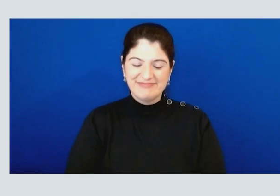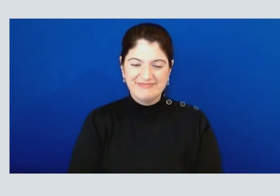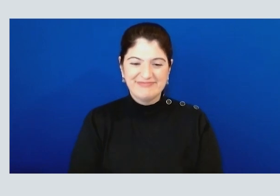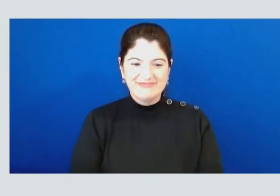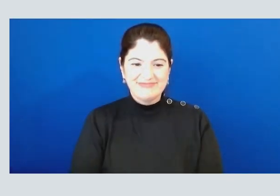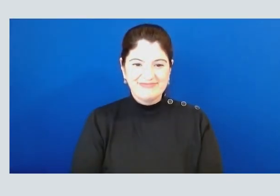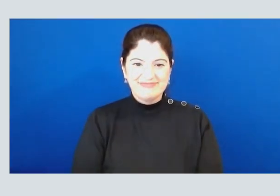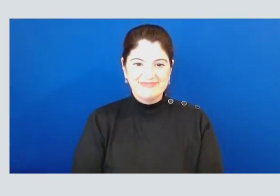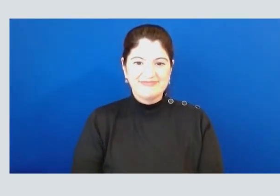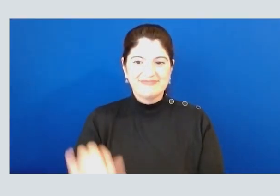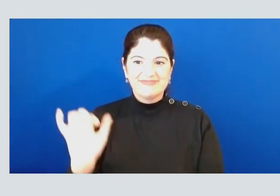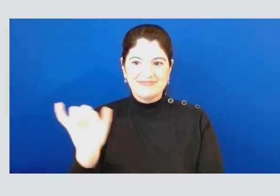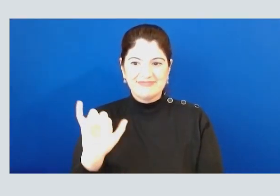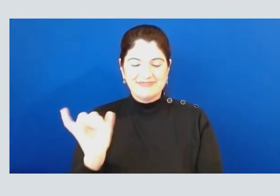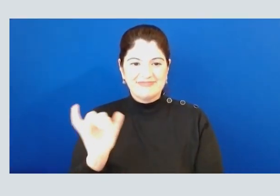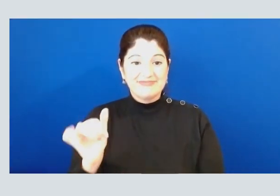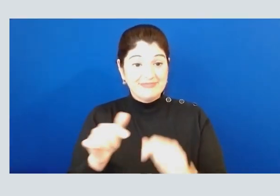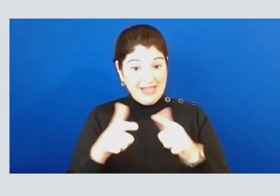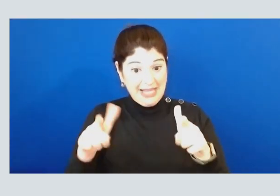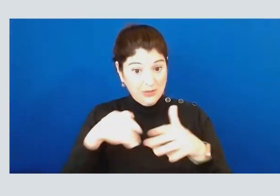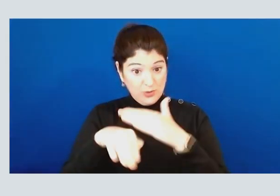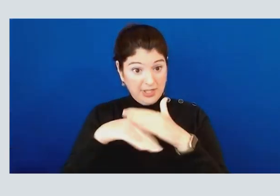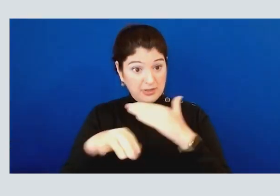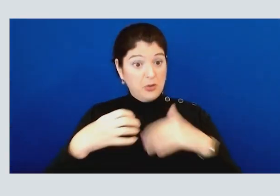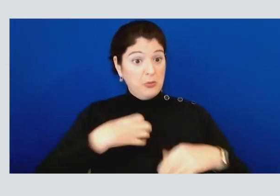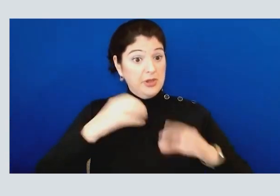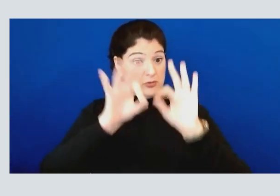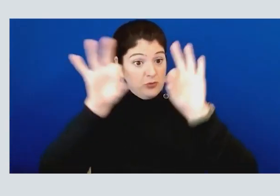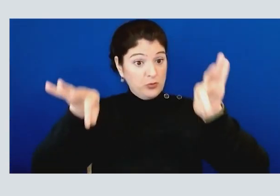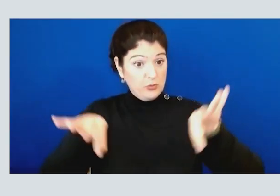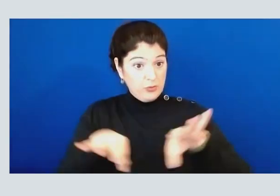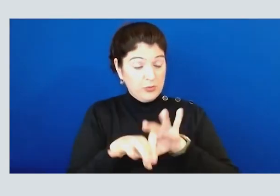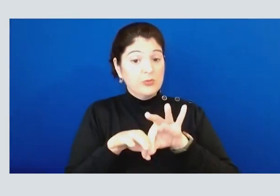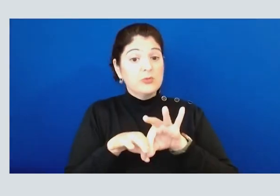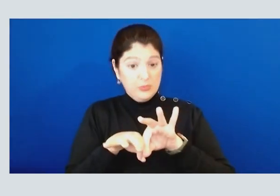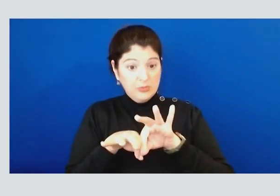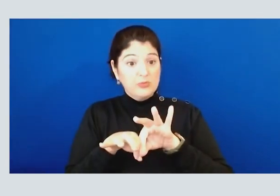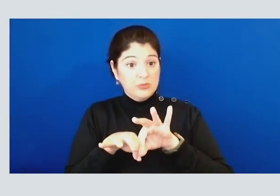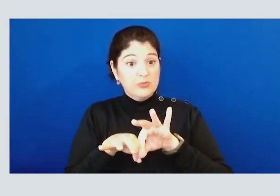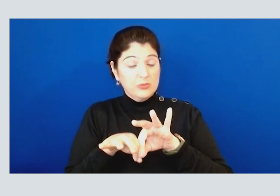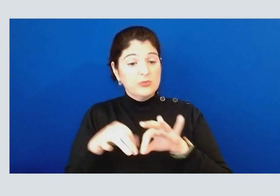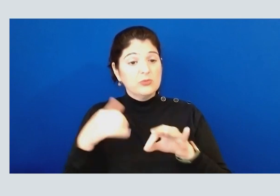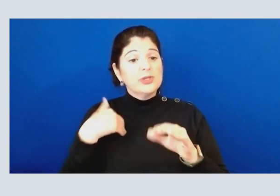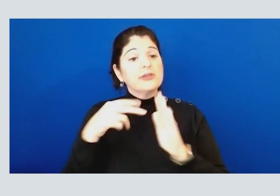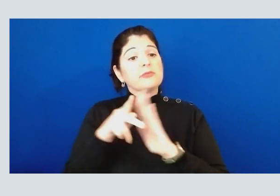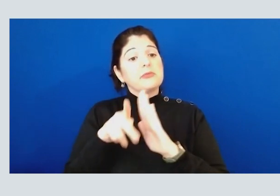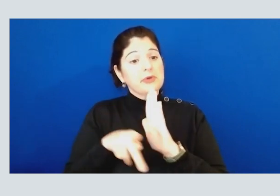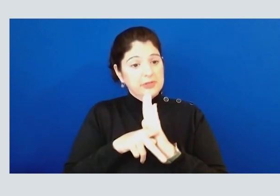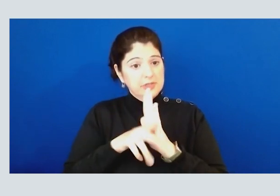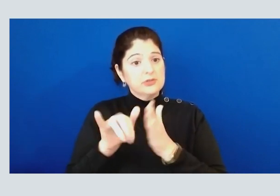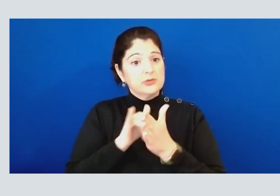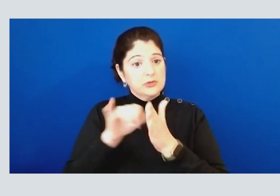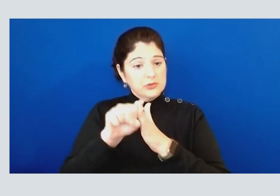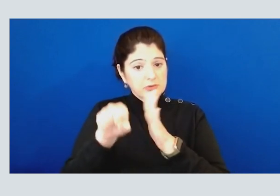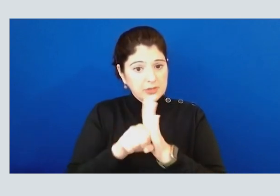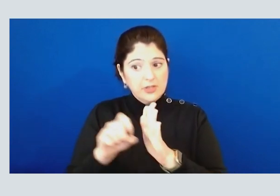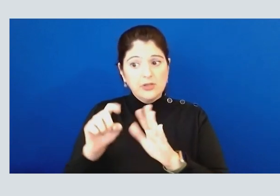And for the language access complaint form, it is the policy of New York State for covered agencies to provide